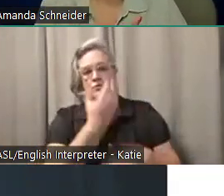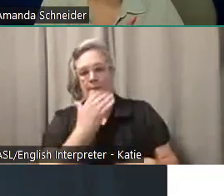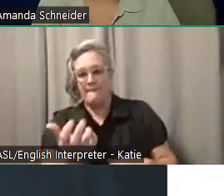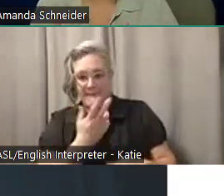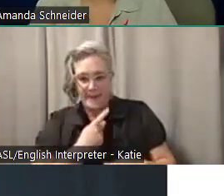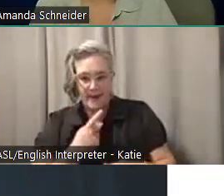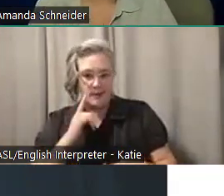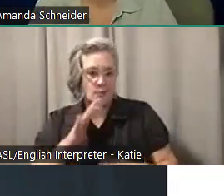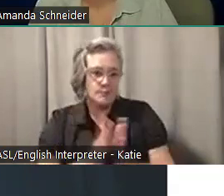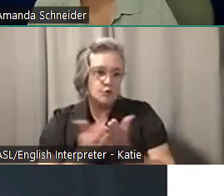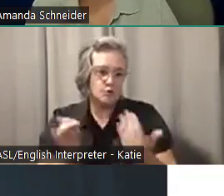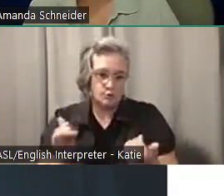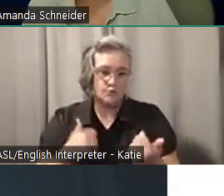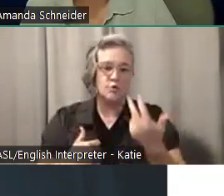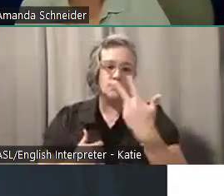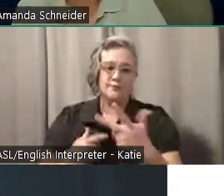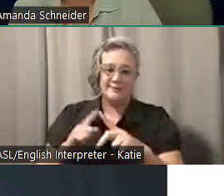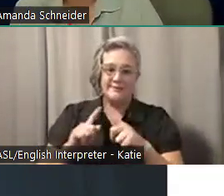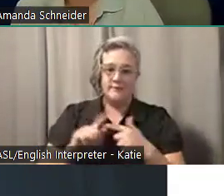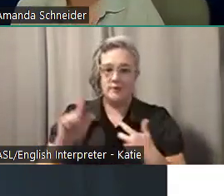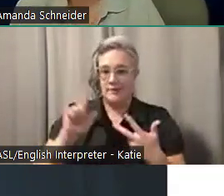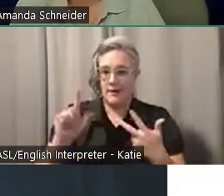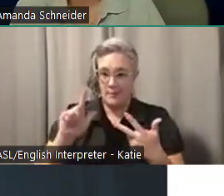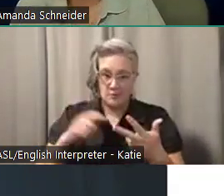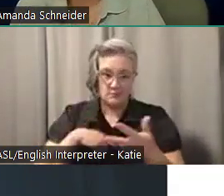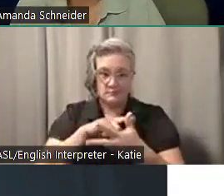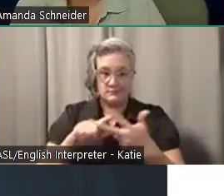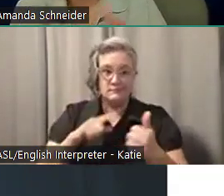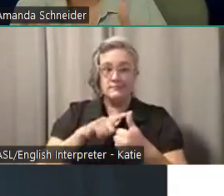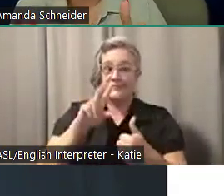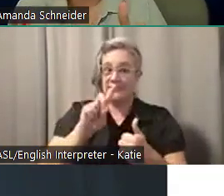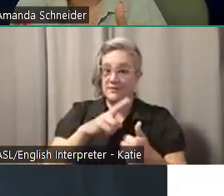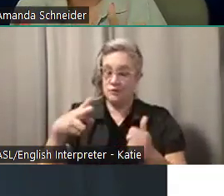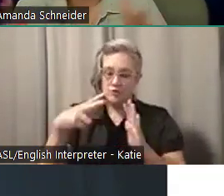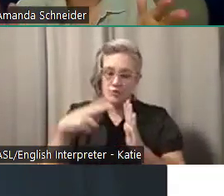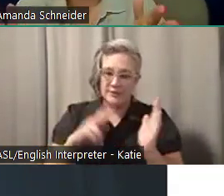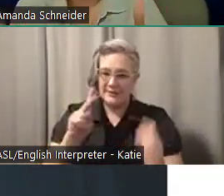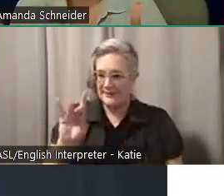So those 3 different libraries we have is first the DHH Reading Kits. So these are…